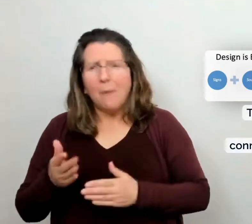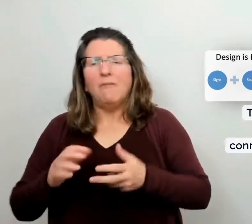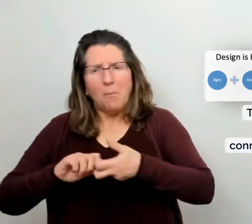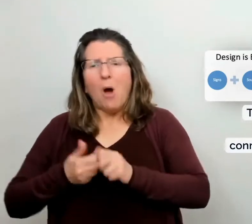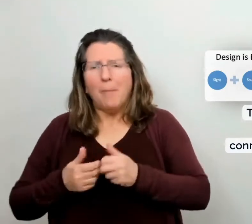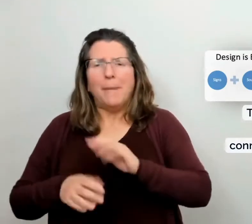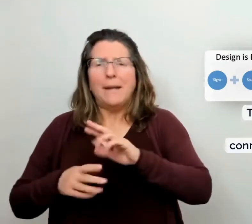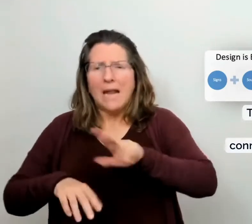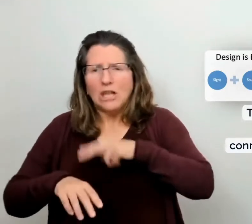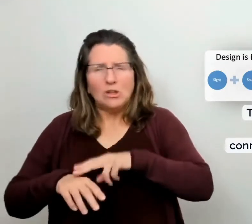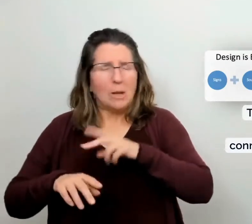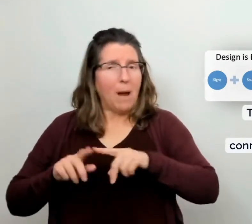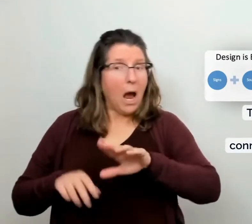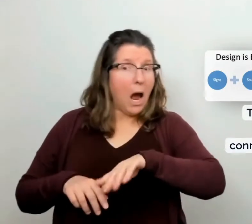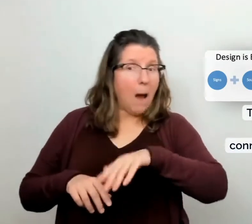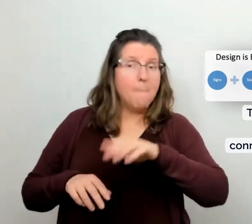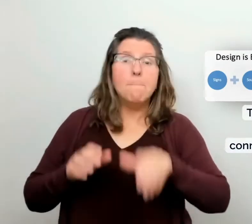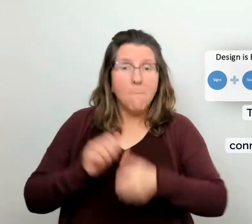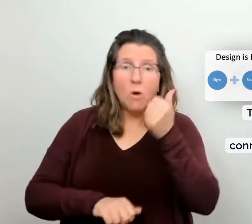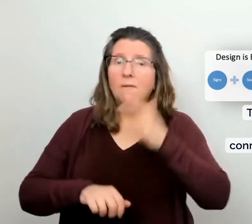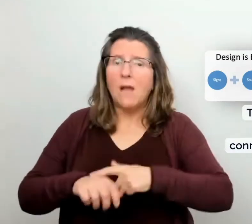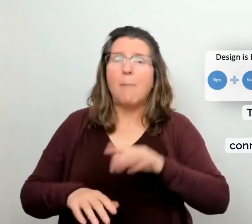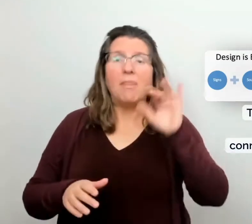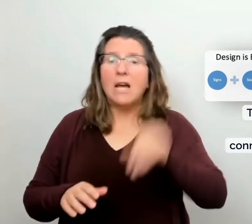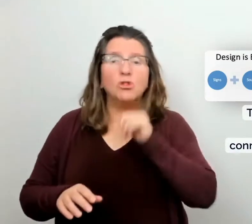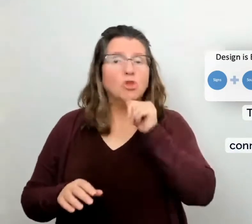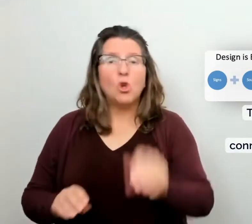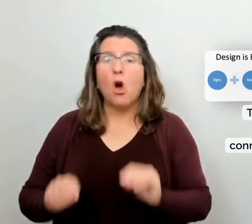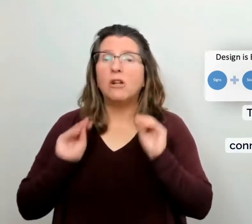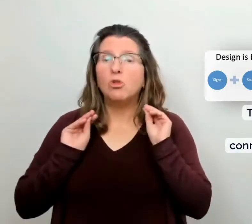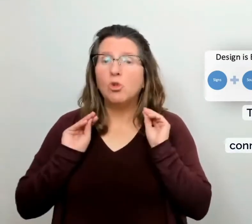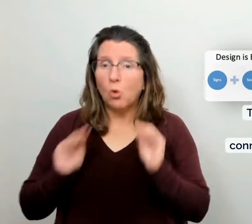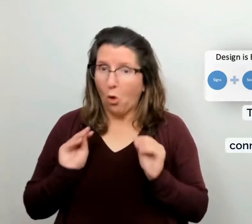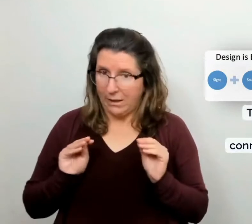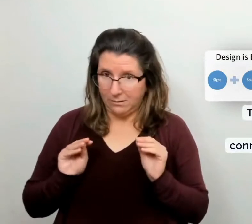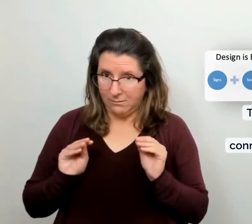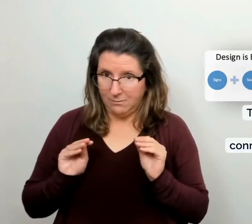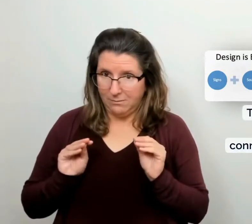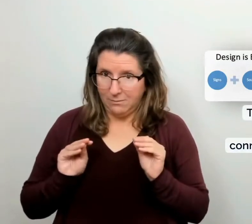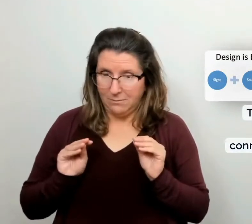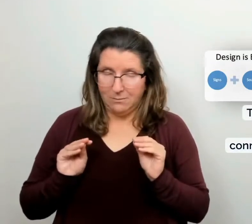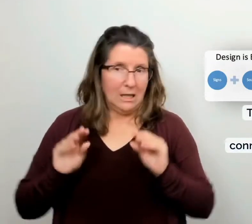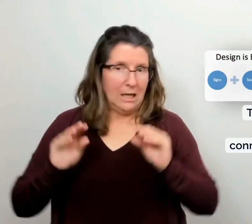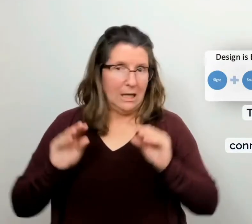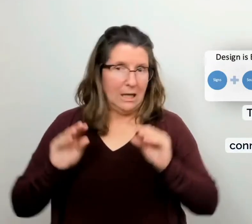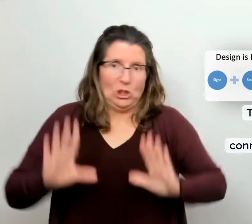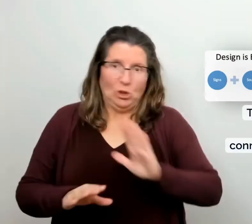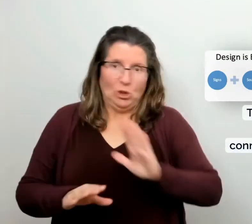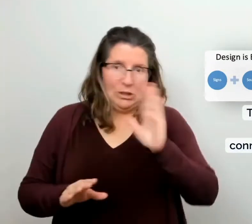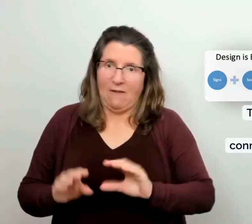Some don't get it, because they have learning difficulties. But others don't get it, because we don't actually overtly teach it.